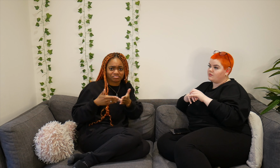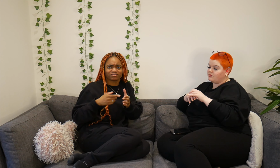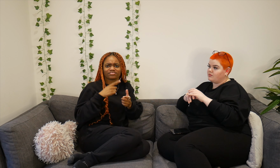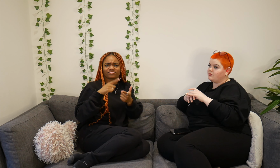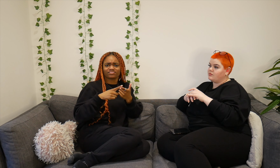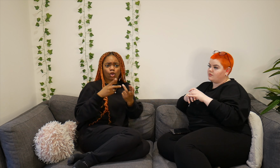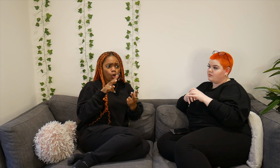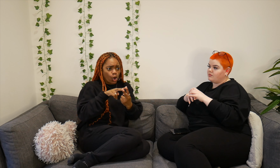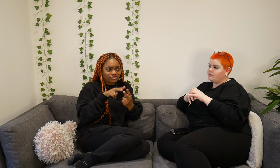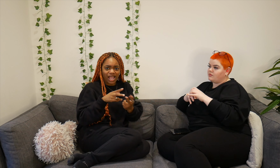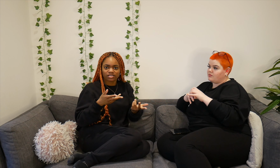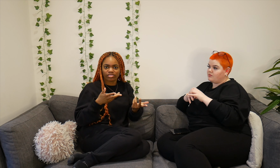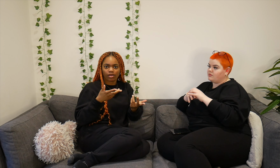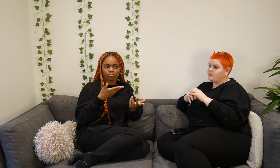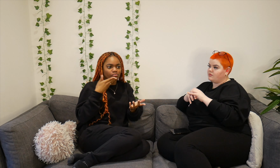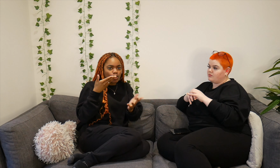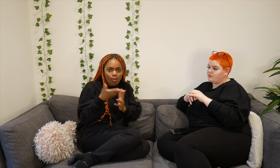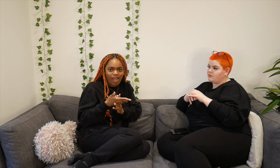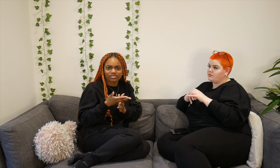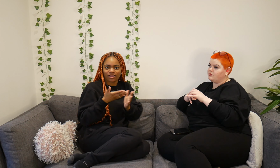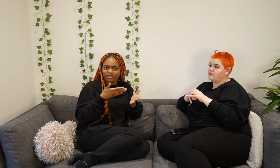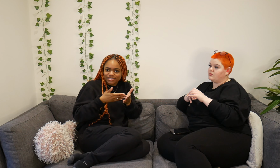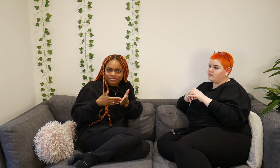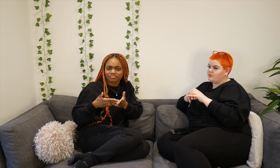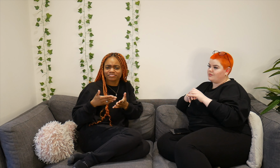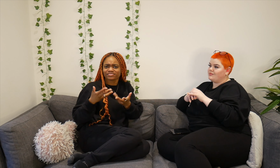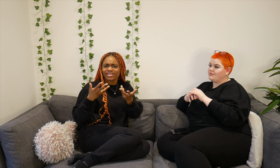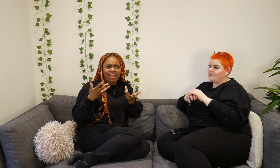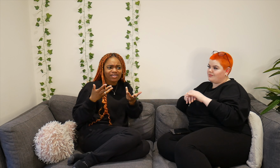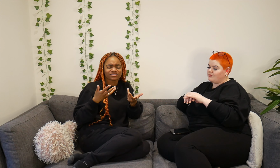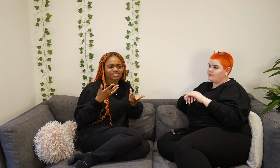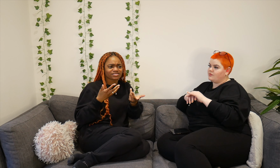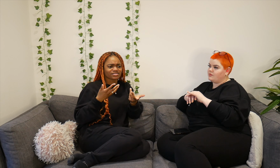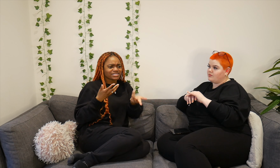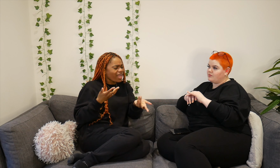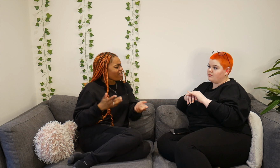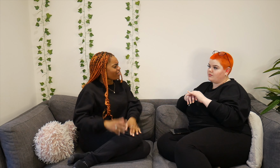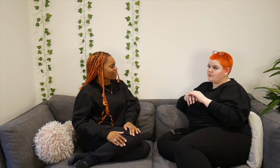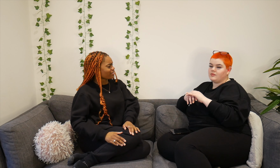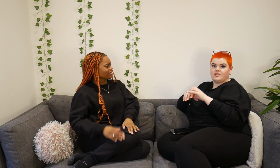there's barriers. Trying to contact them is a whole other problem as well! And, yeah.